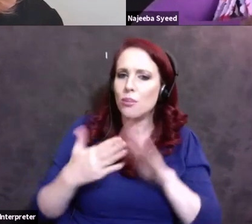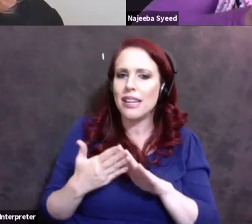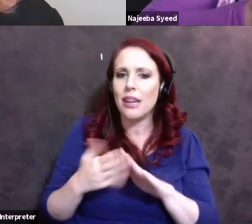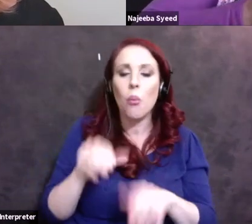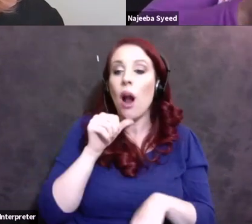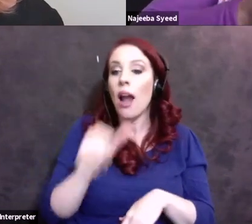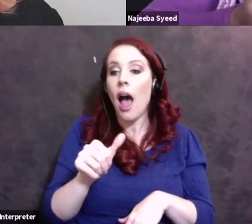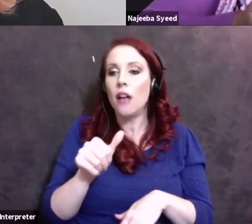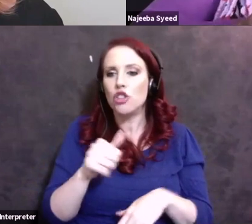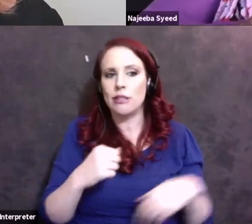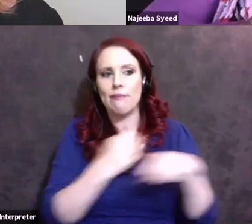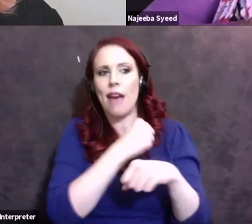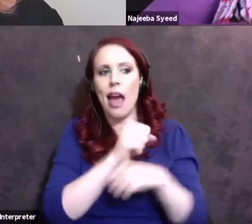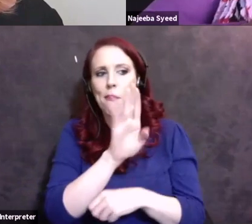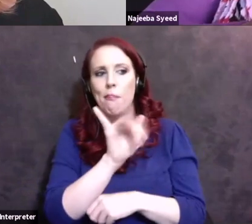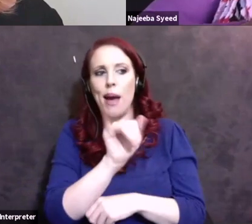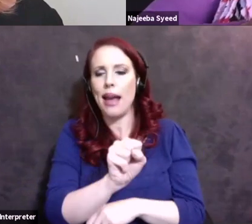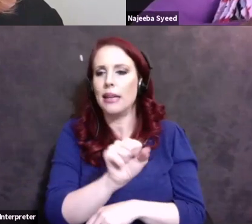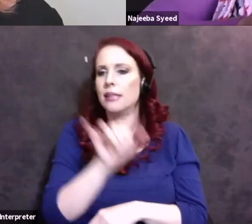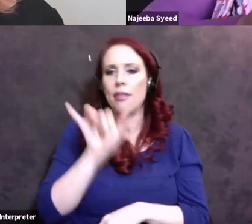the only time we talk about a Muslim identity.